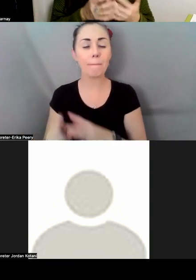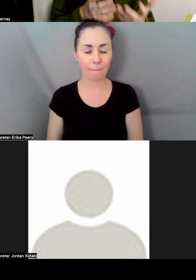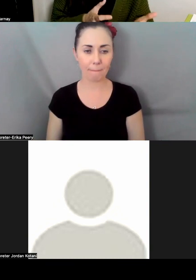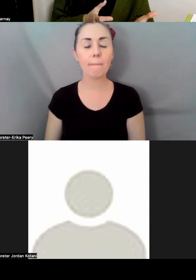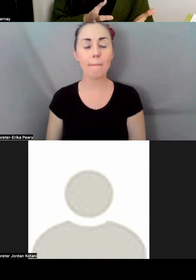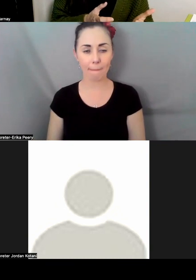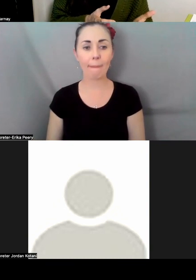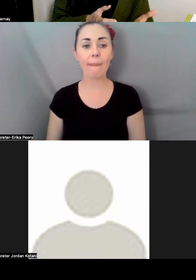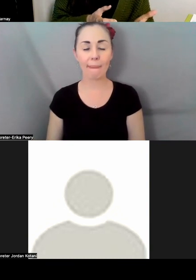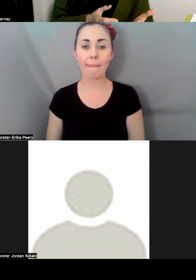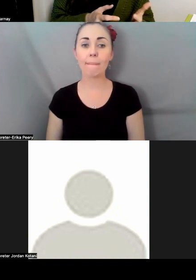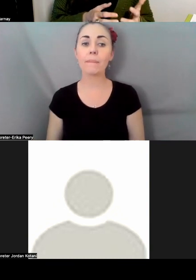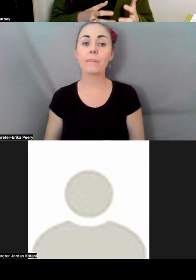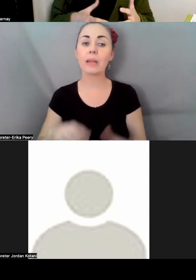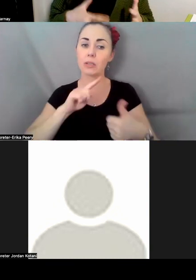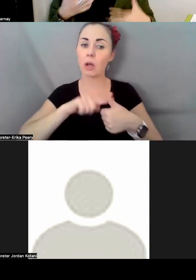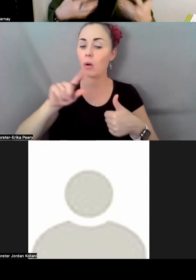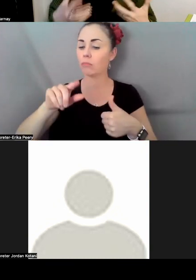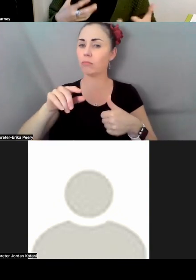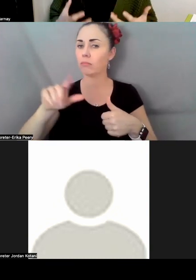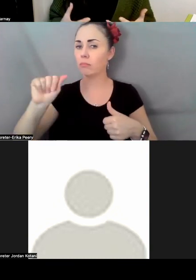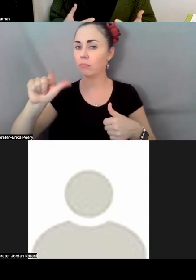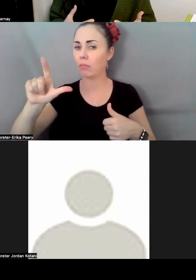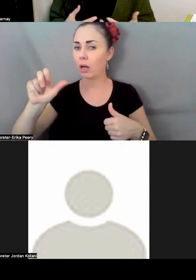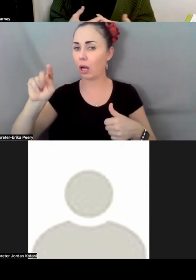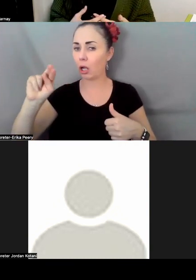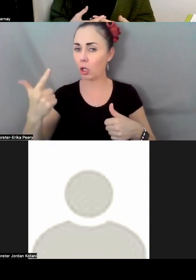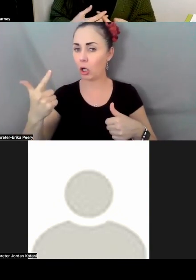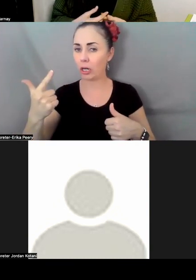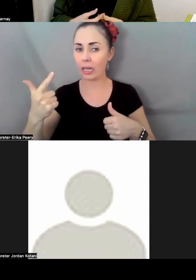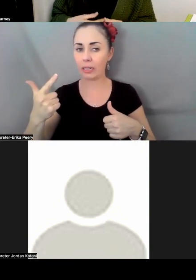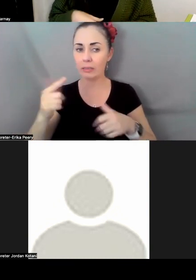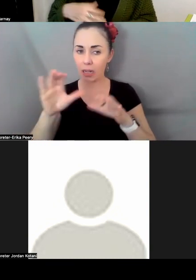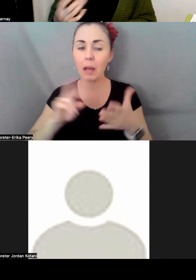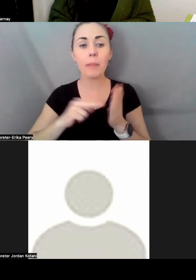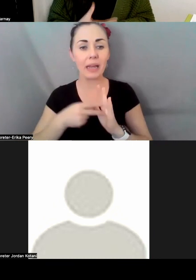learning activities to provide vestibular stimulation. Prepare the brain for all learning